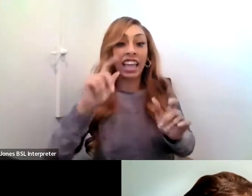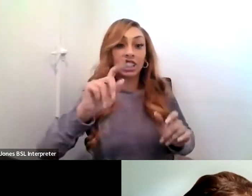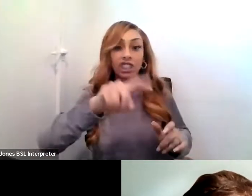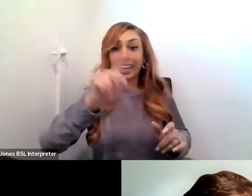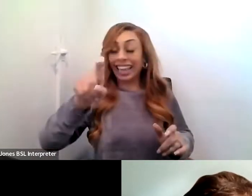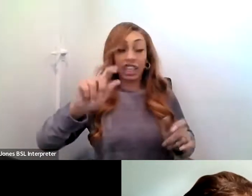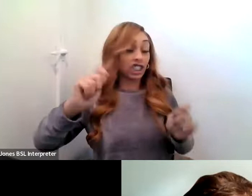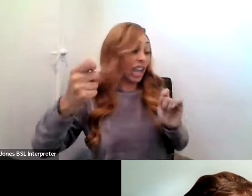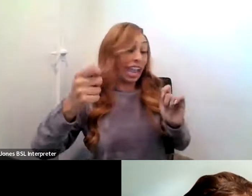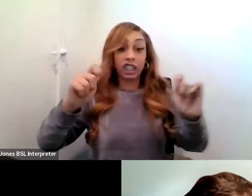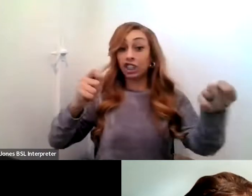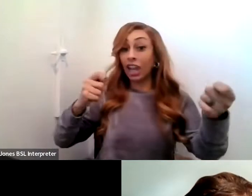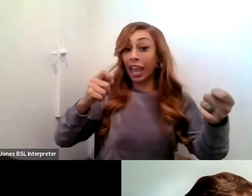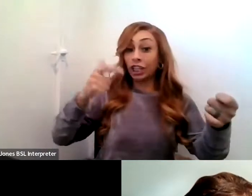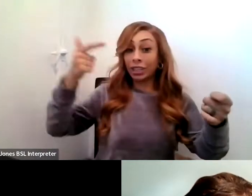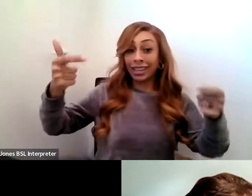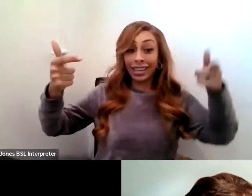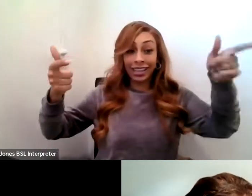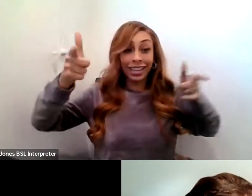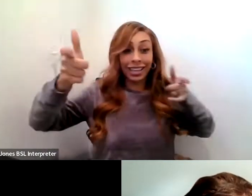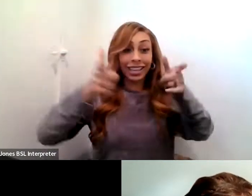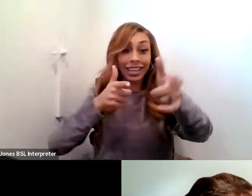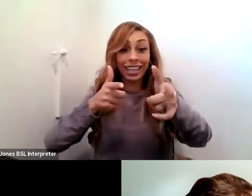to get a different kind of visual experience from your computer.